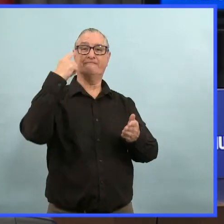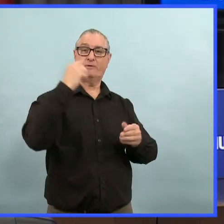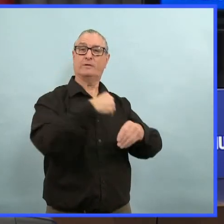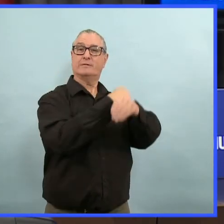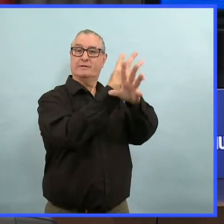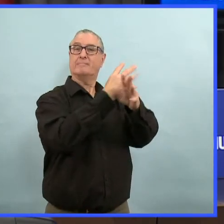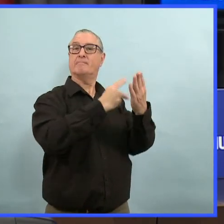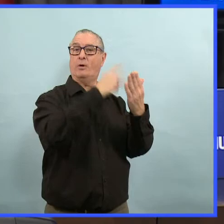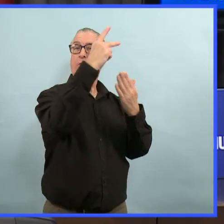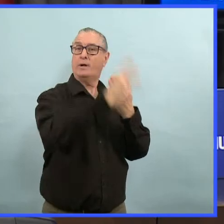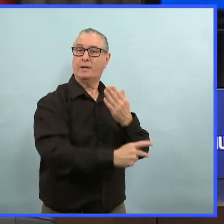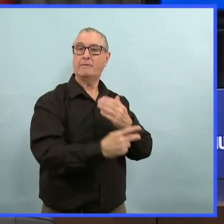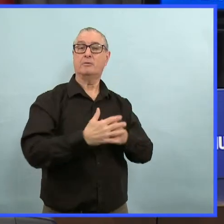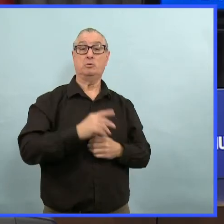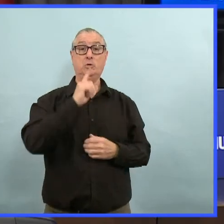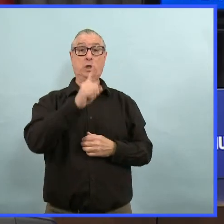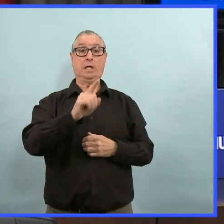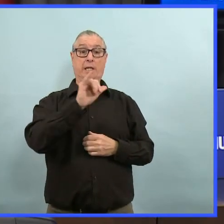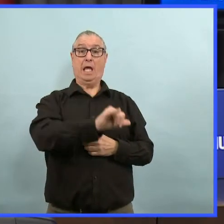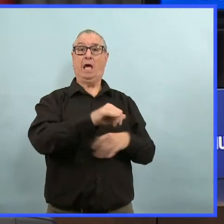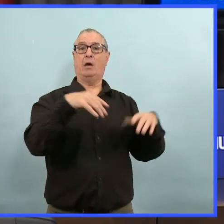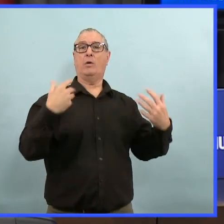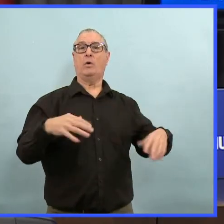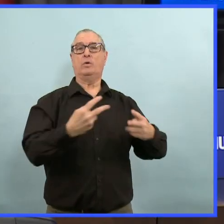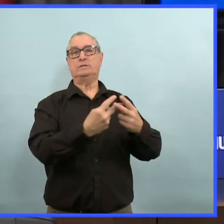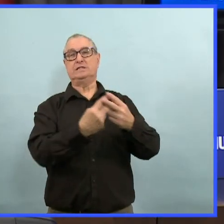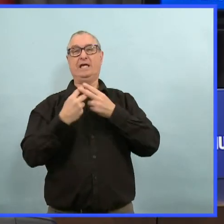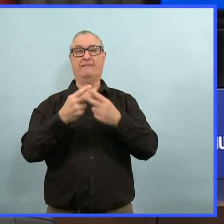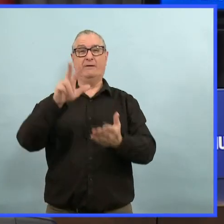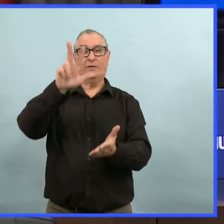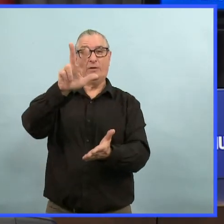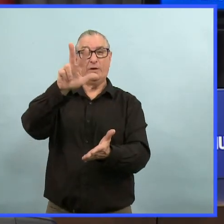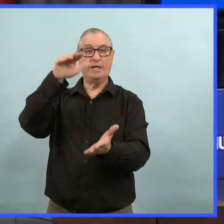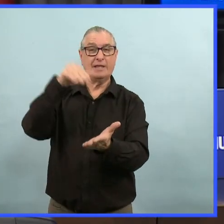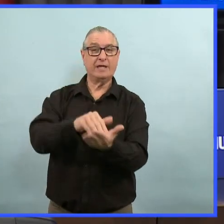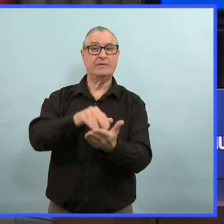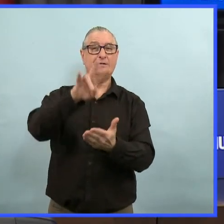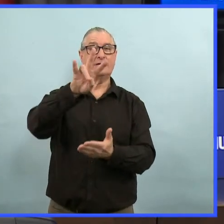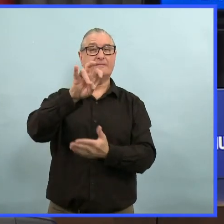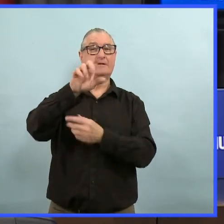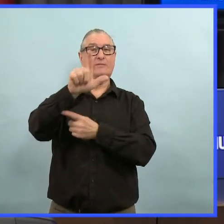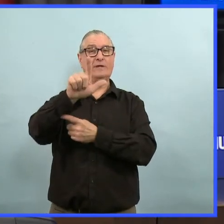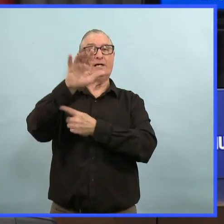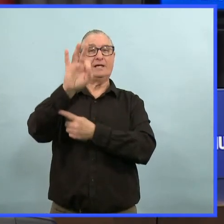vcop gives patients a safe alternative that allows them to be cared for remotely at home